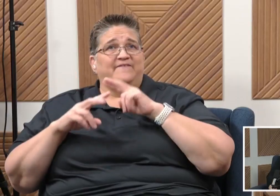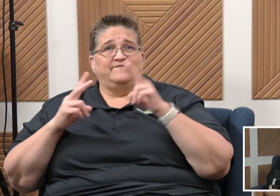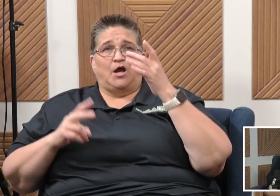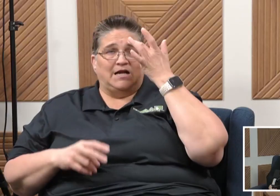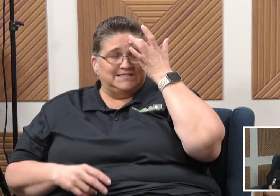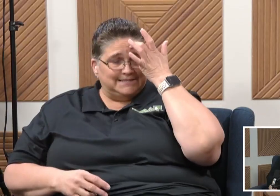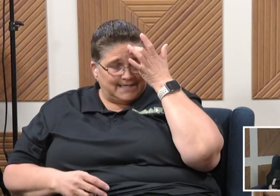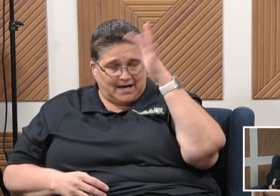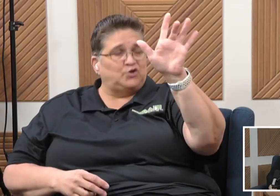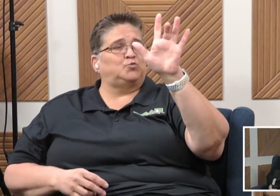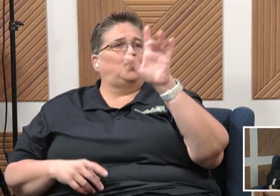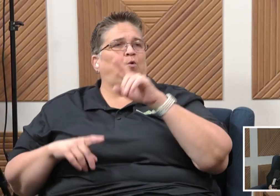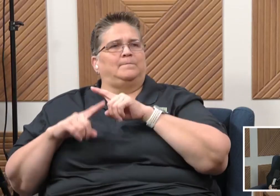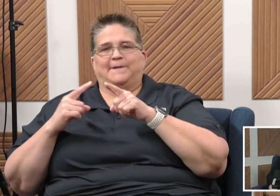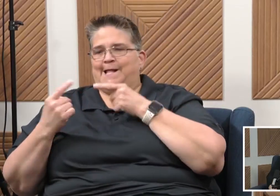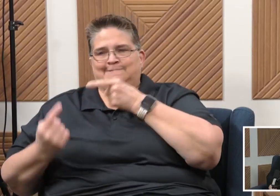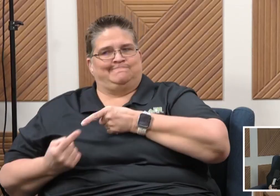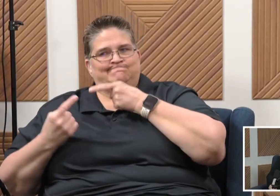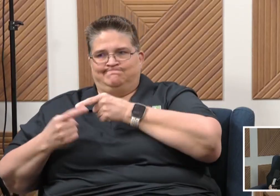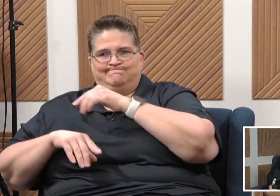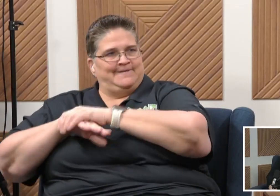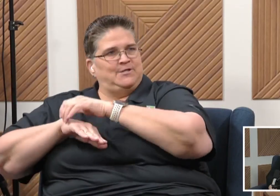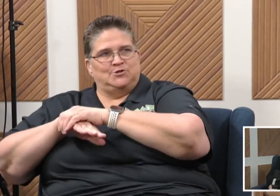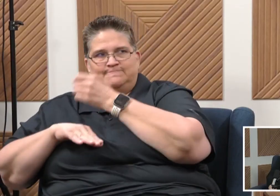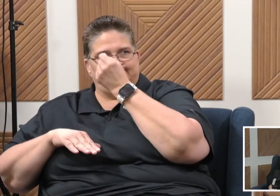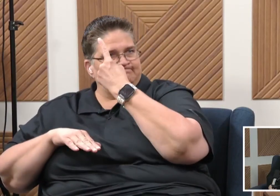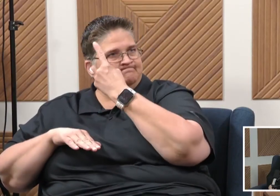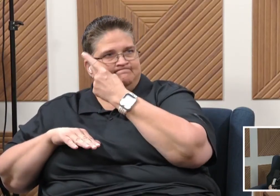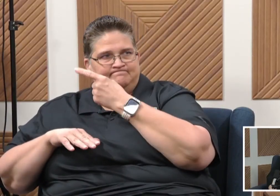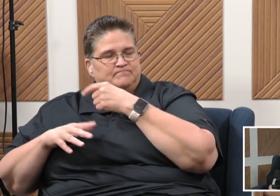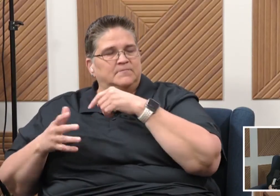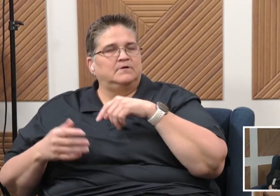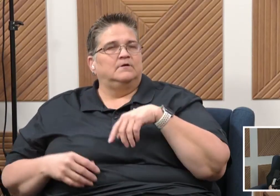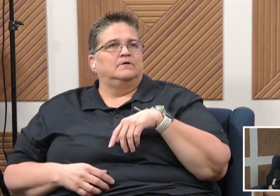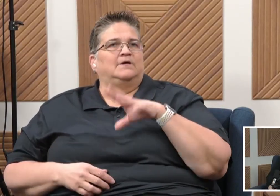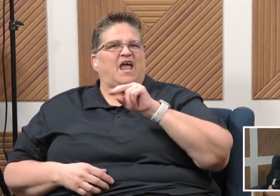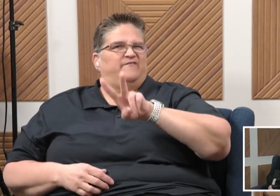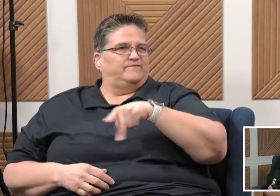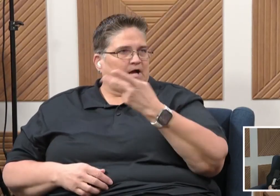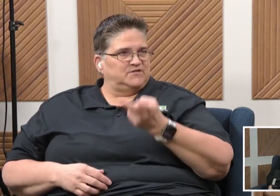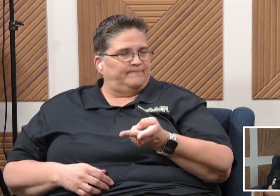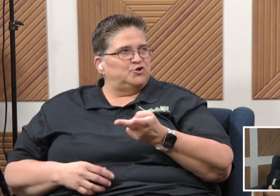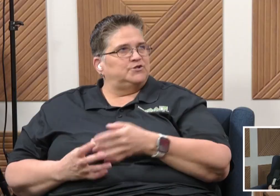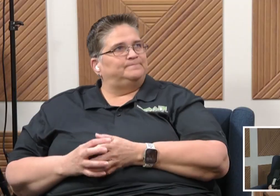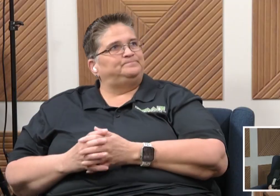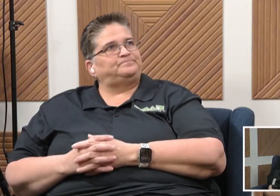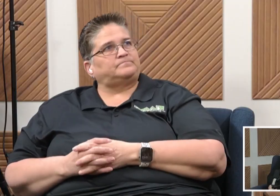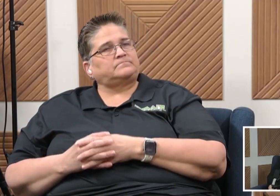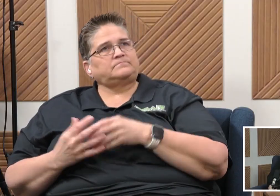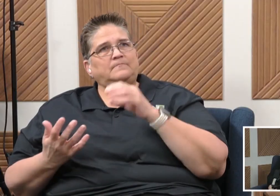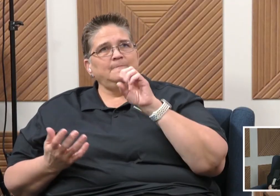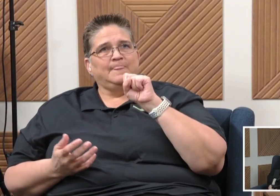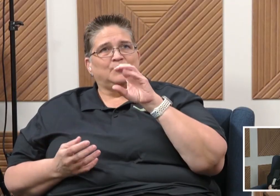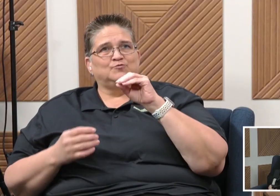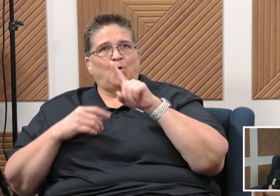Some could be very, very, very smart, and they still struggle with English. They just struggle to understand it. You could also have the reverse of that.